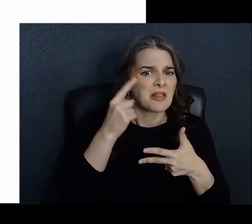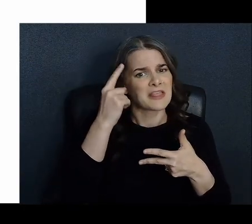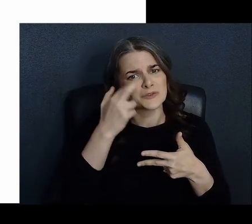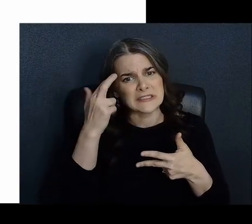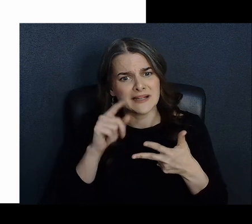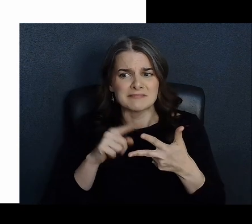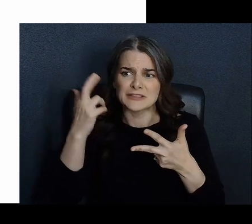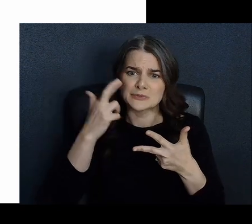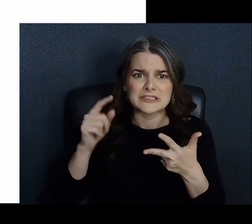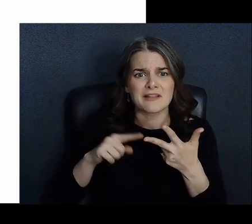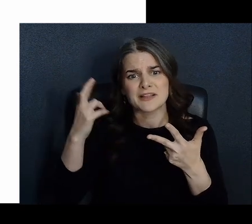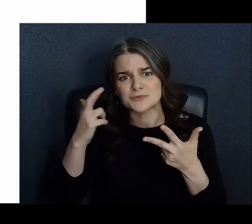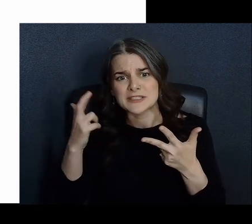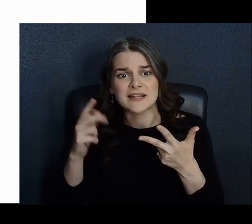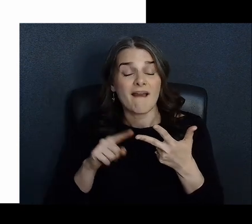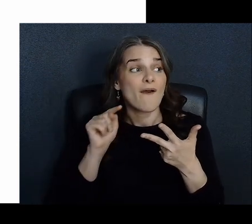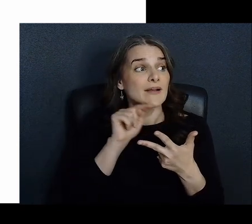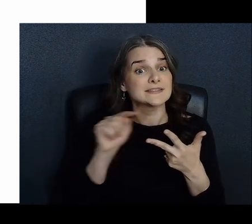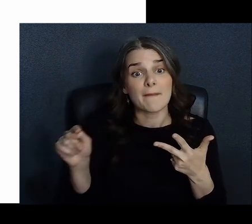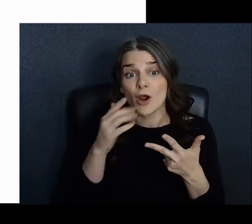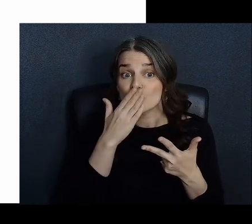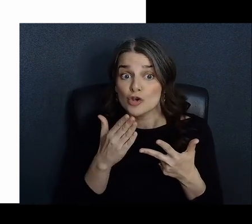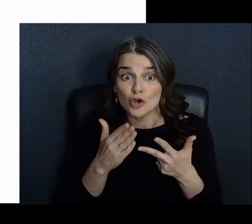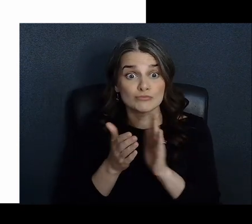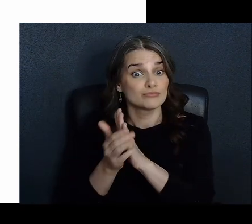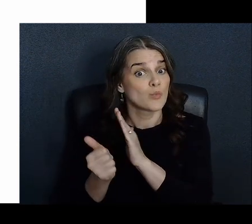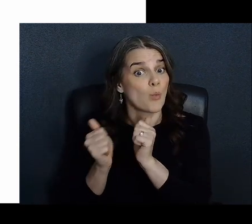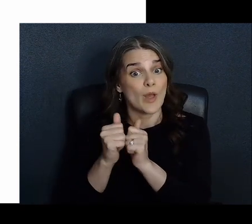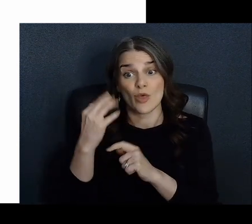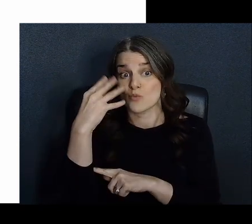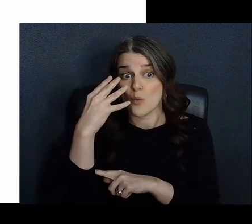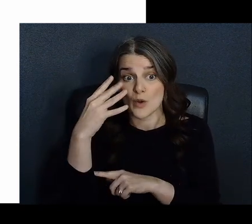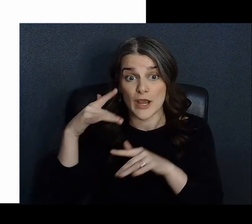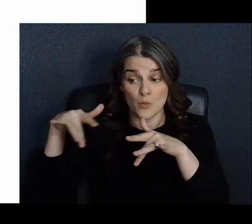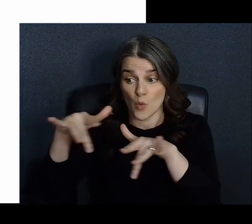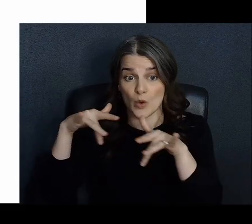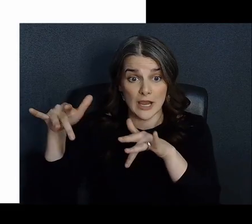Some are better at recording. Some can do navigation in recordings.